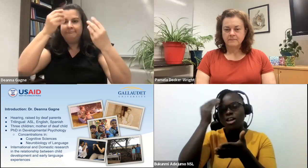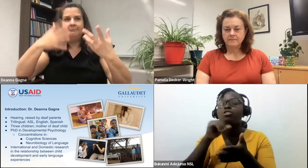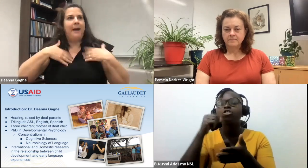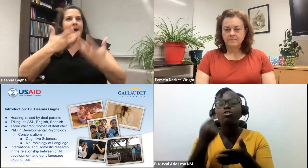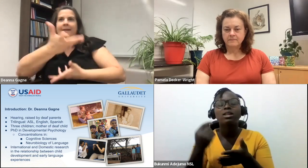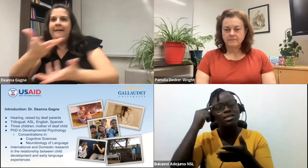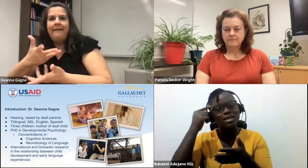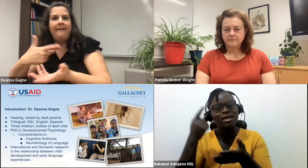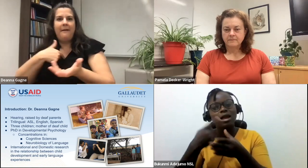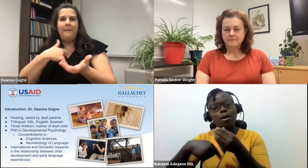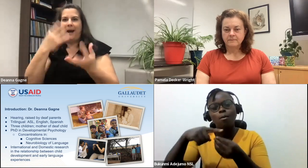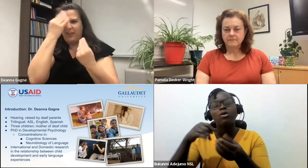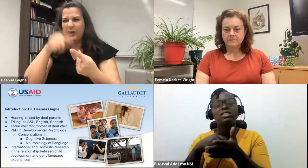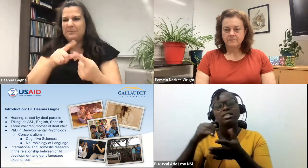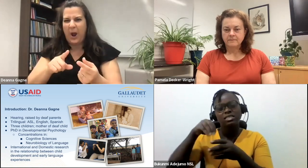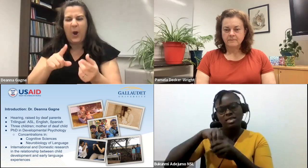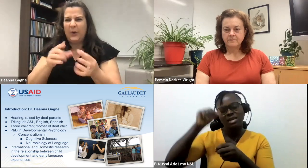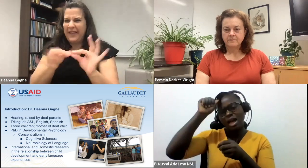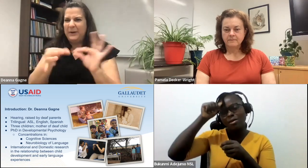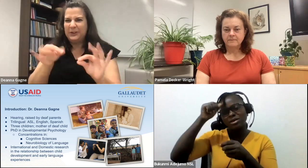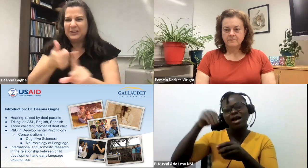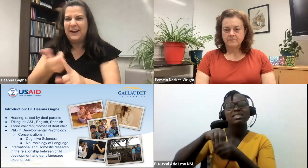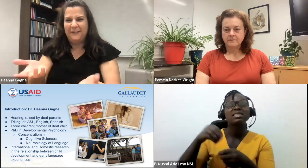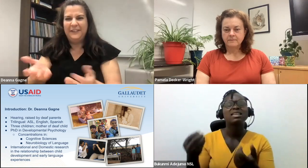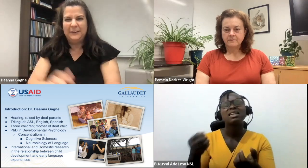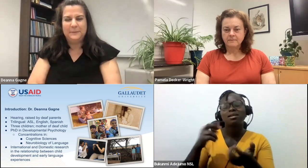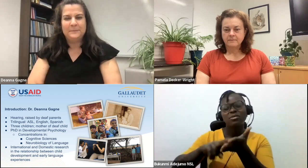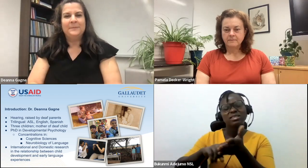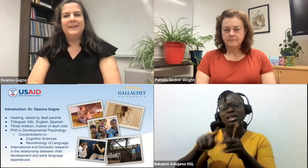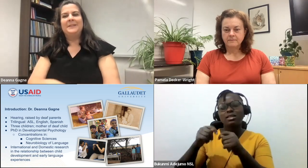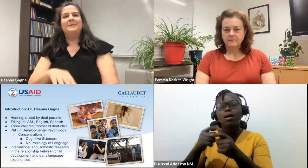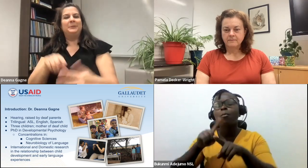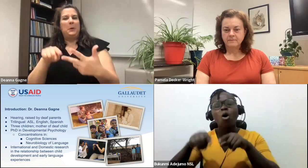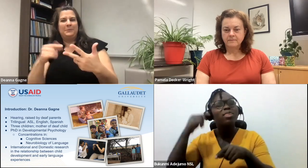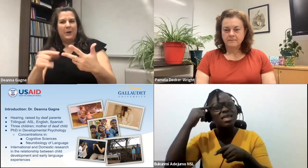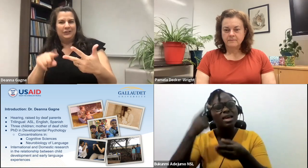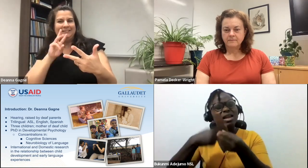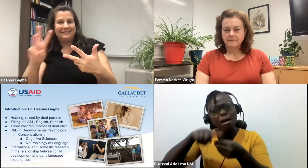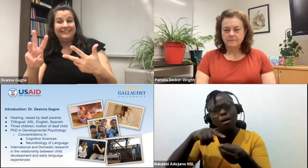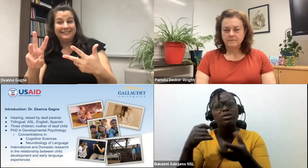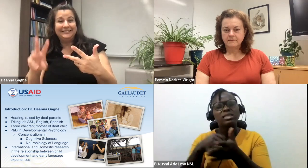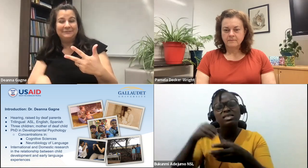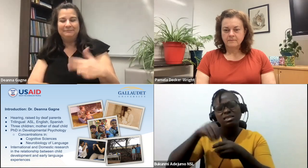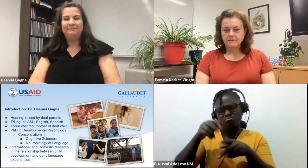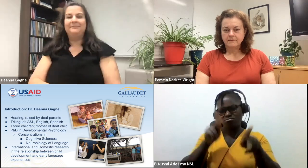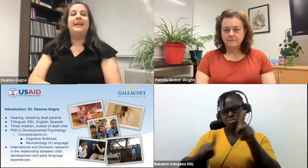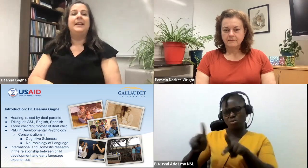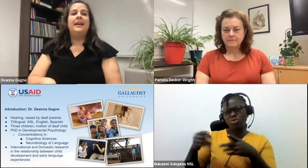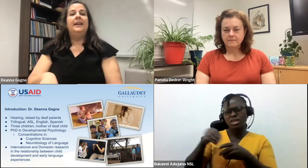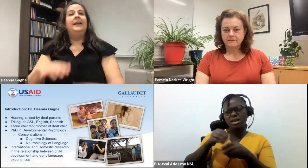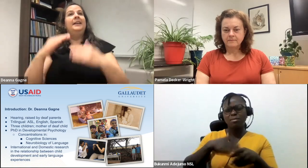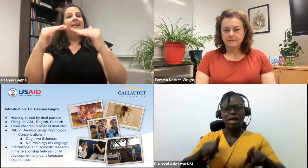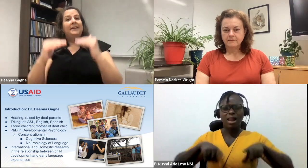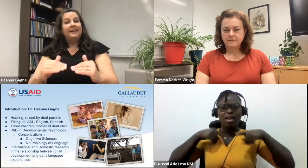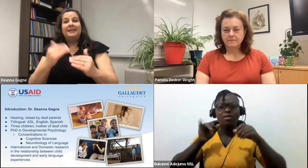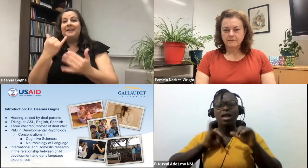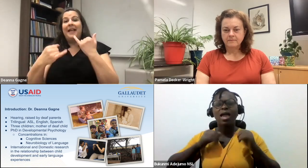in my life that depending on the way, i'm navigating language and working with language and our life and all. So my youngest daughter now is 6,